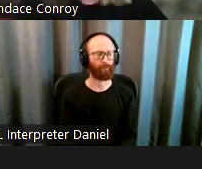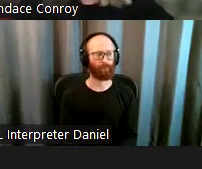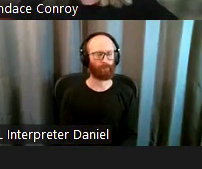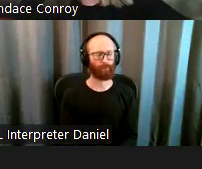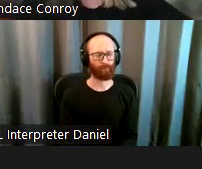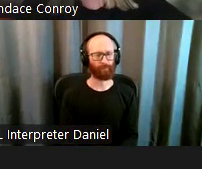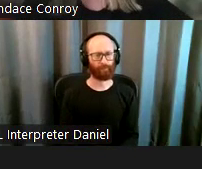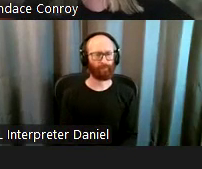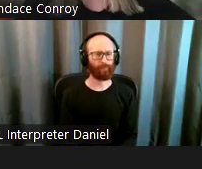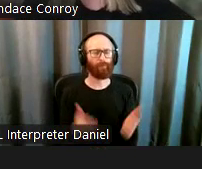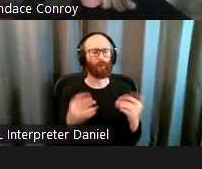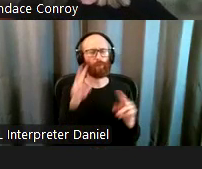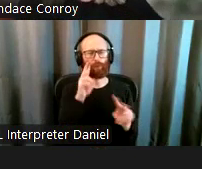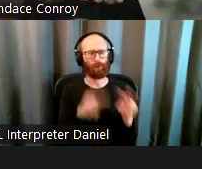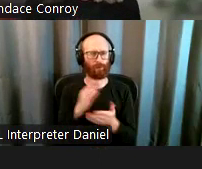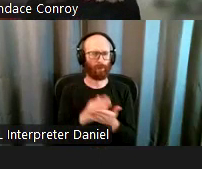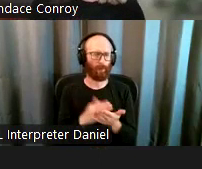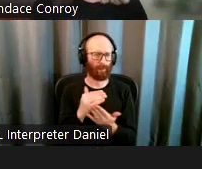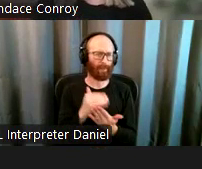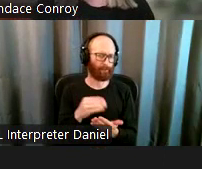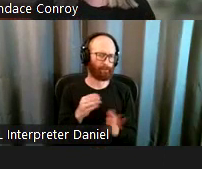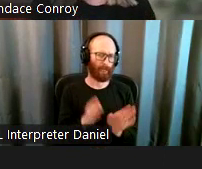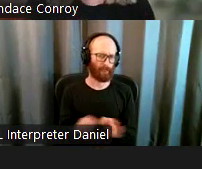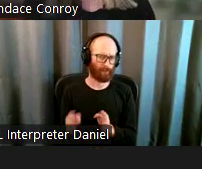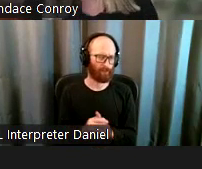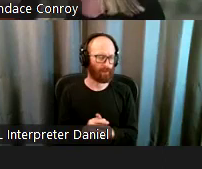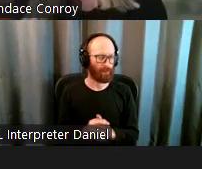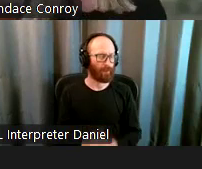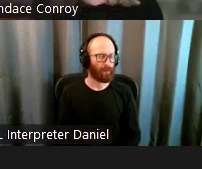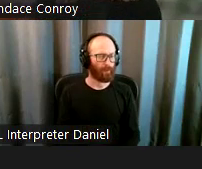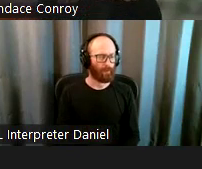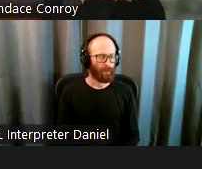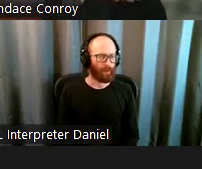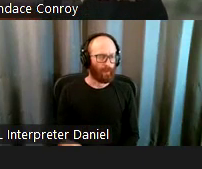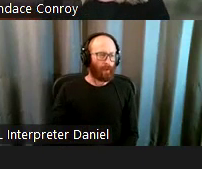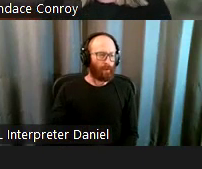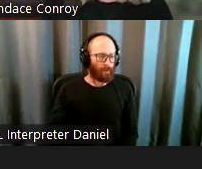of our lesson plans and how how this actually looks - a snapshot into it. So as I mentioned,